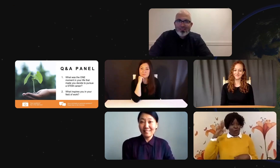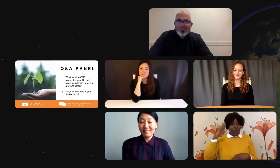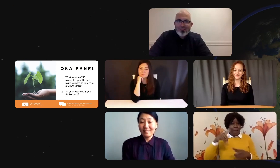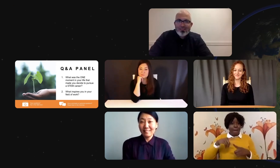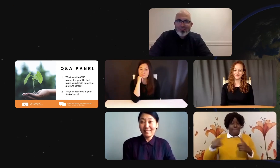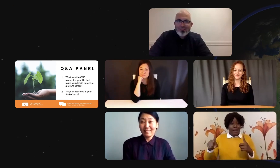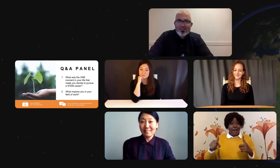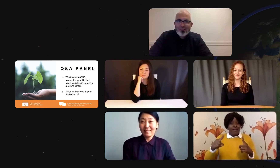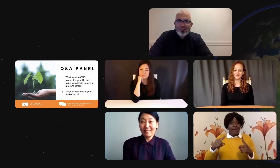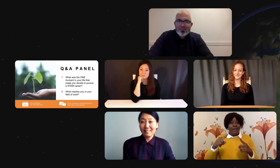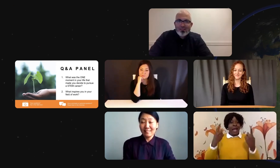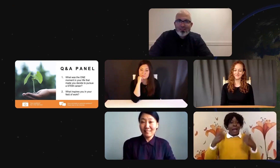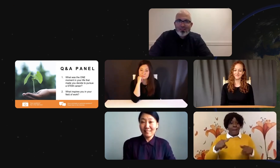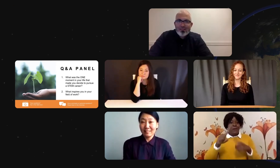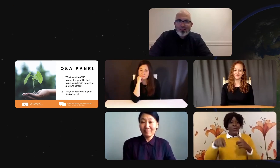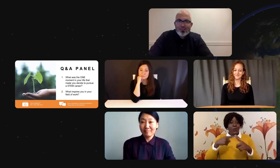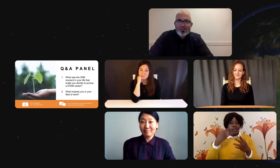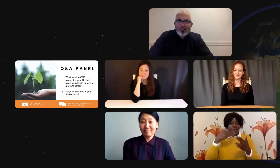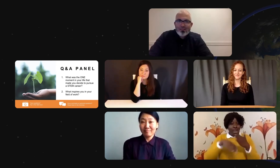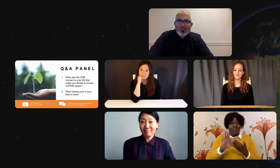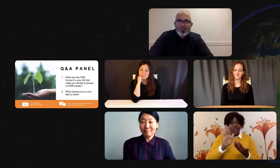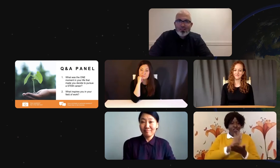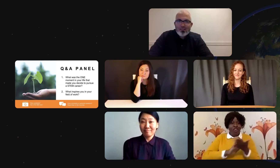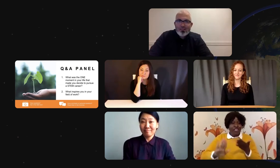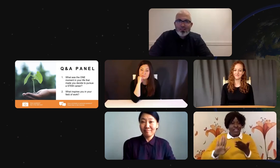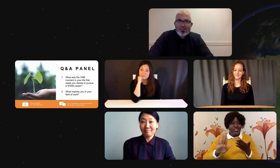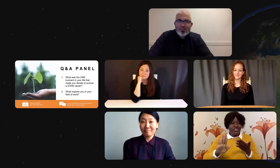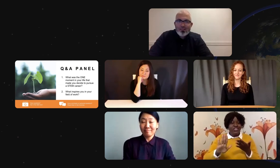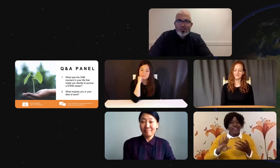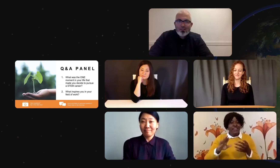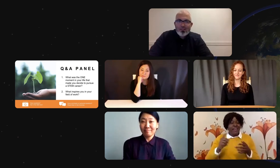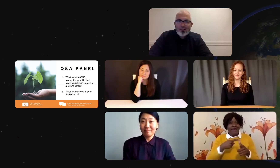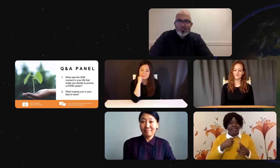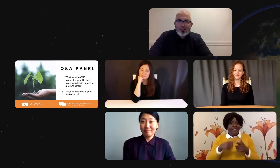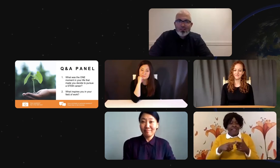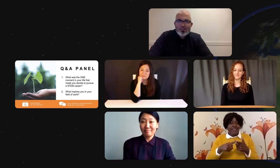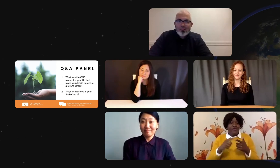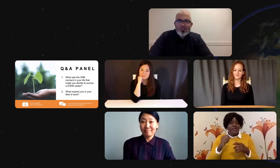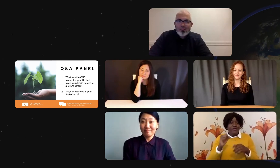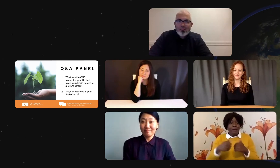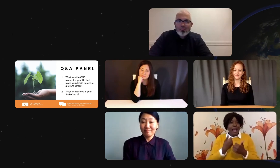I didn't necessarily have inspiration growing up, but when I got into college, it was a